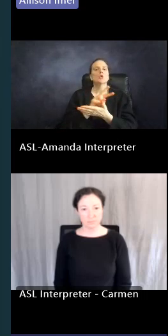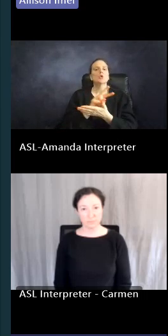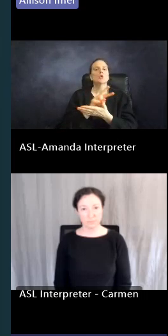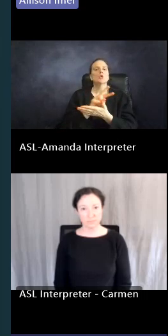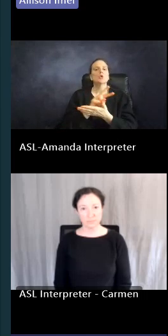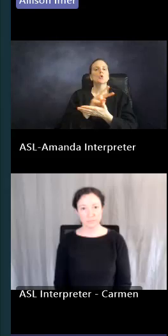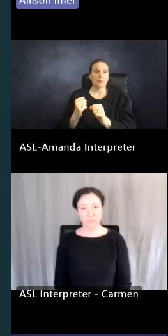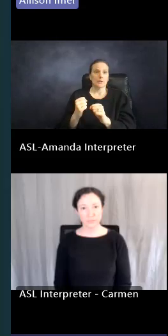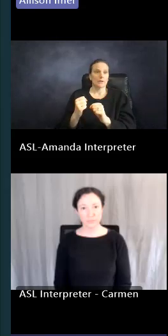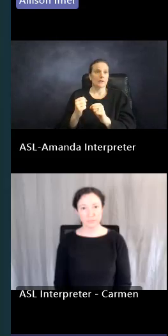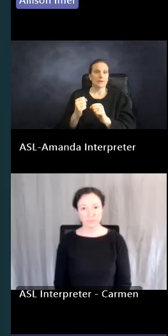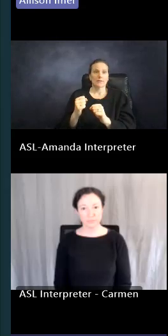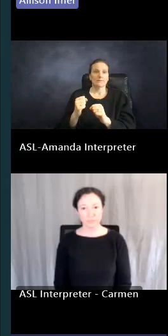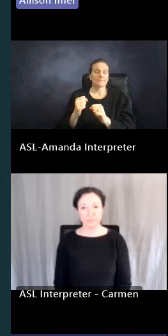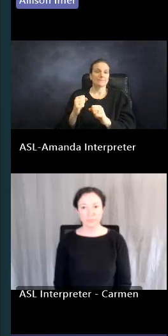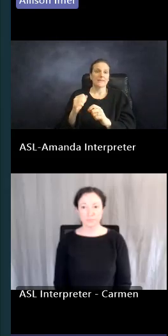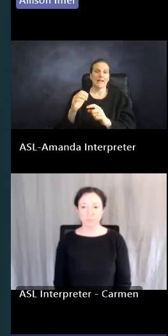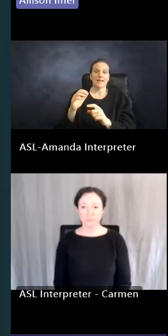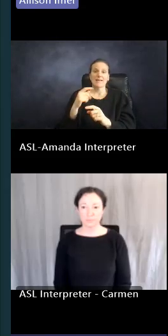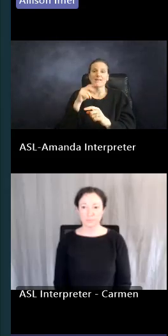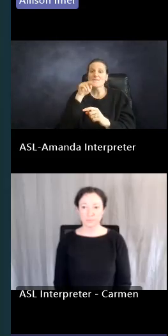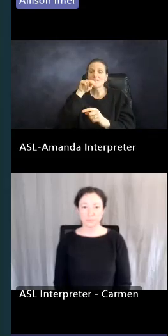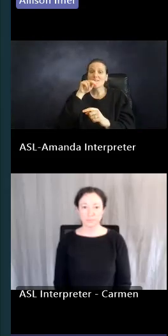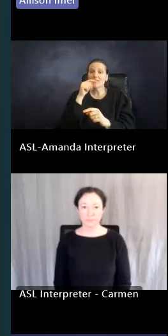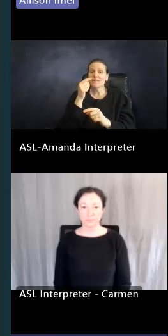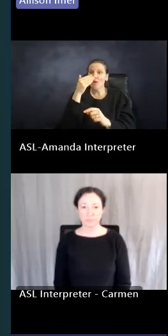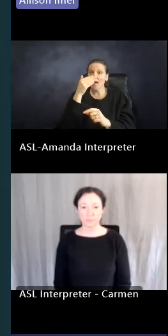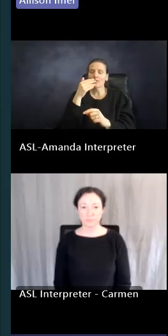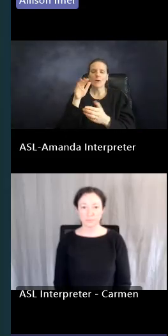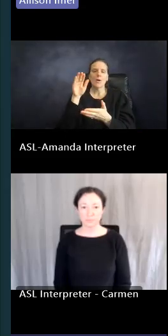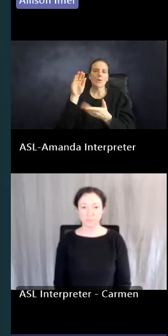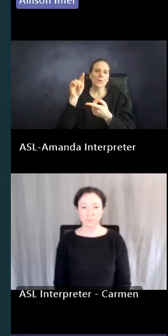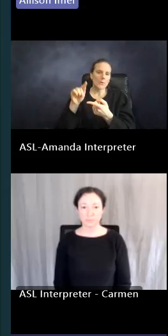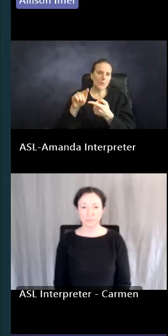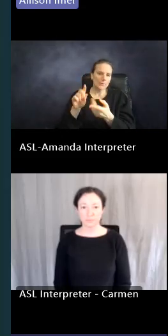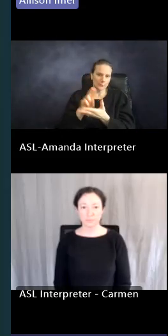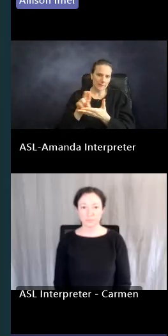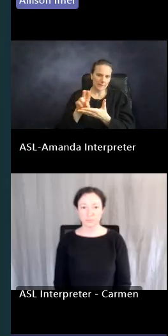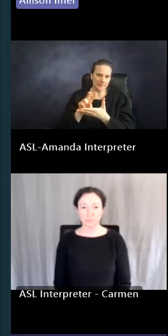like those hyper activated taste buds, the front will kind of calm down and they don't need so much excitement.